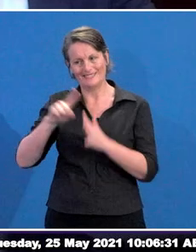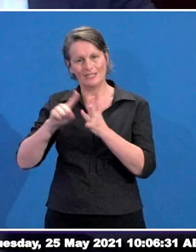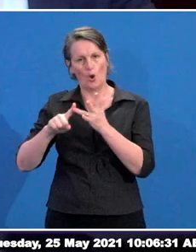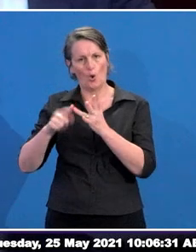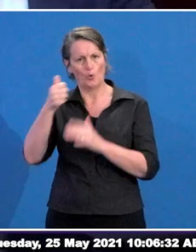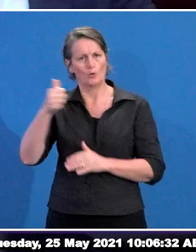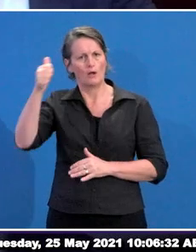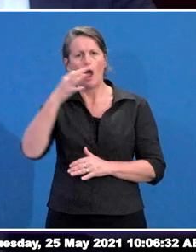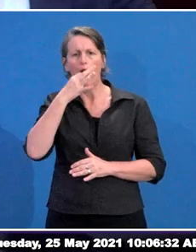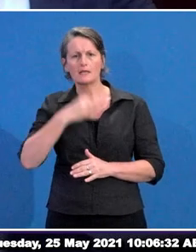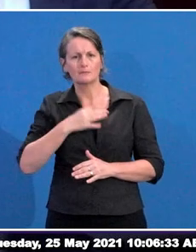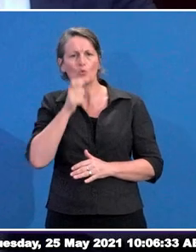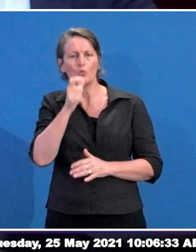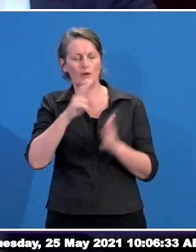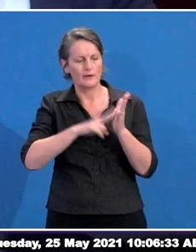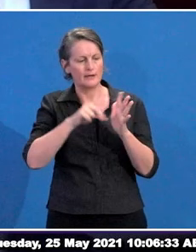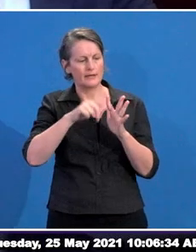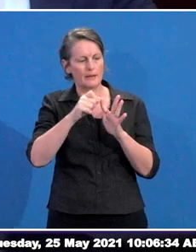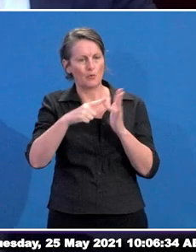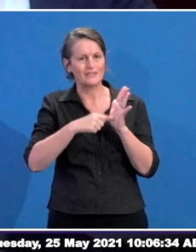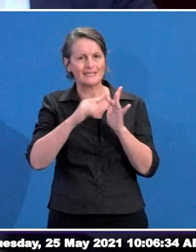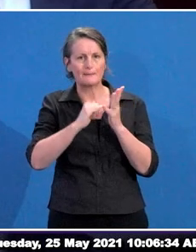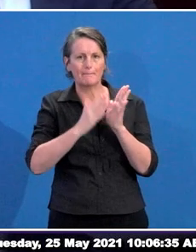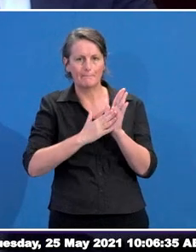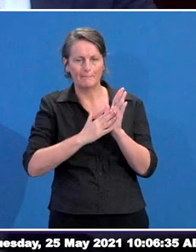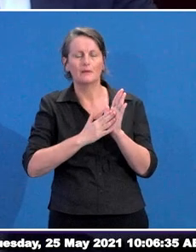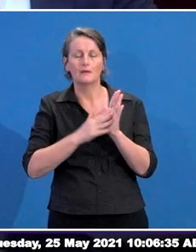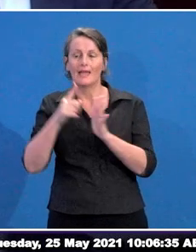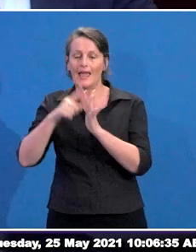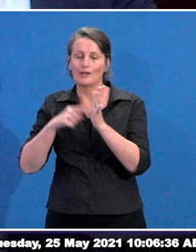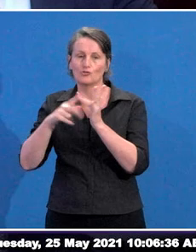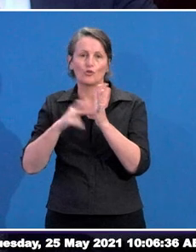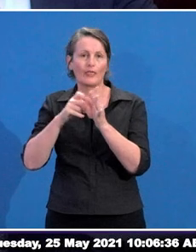what nepotism meant and Jonathan Swain had to explain it to her.